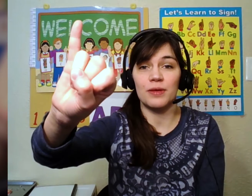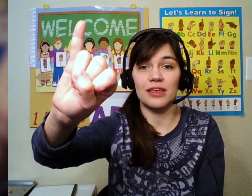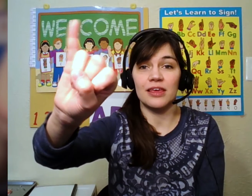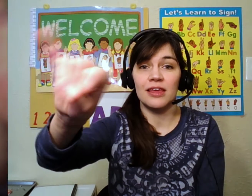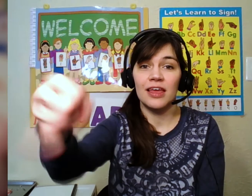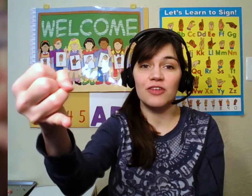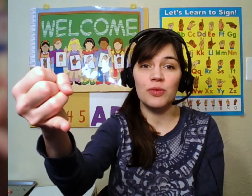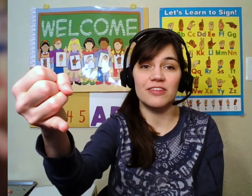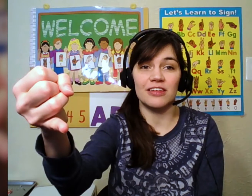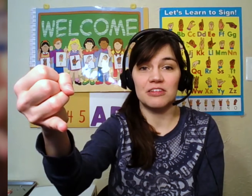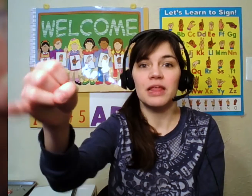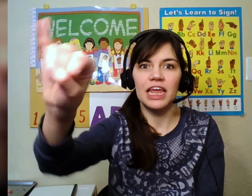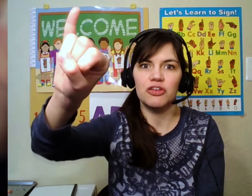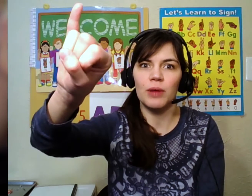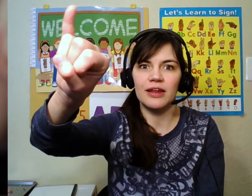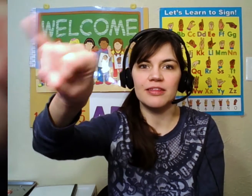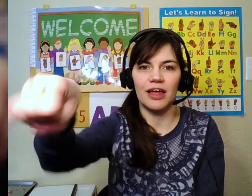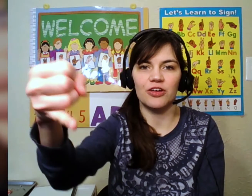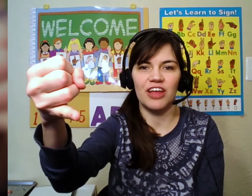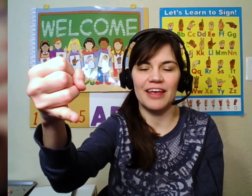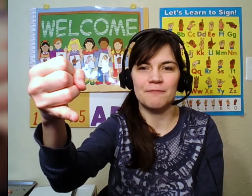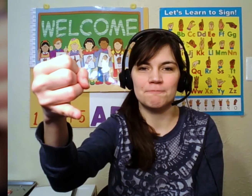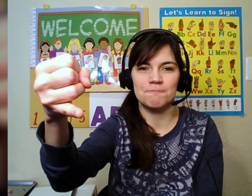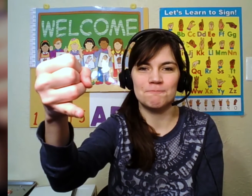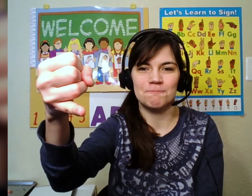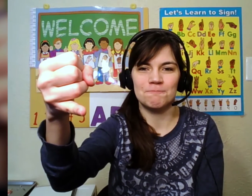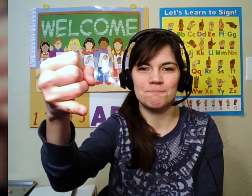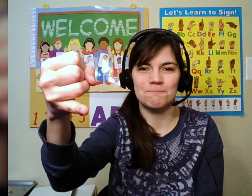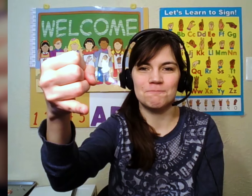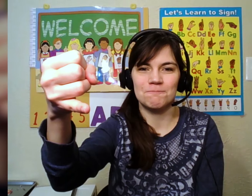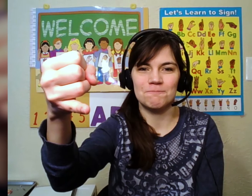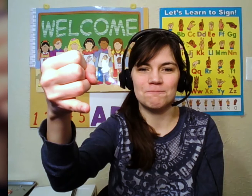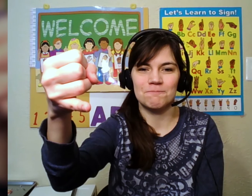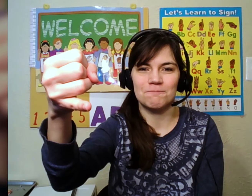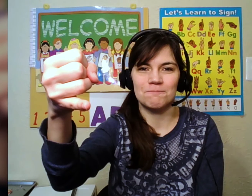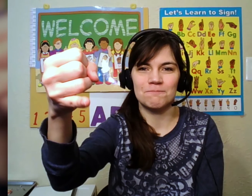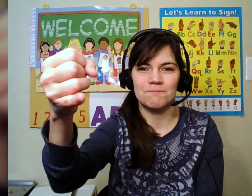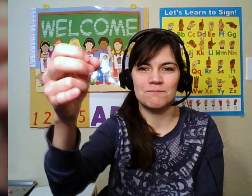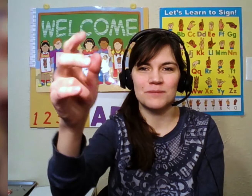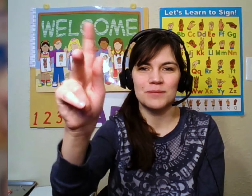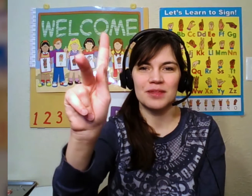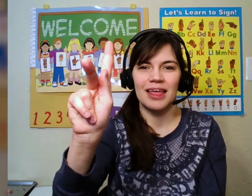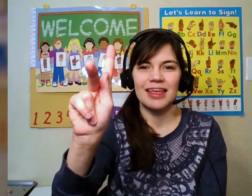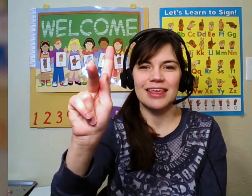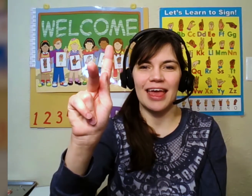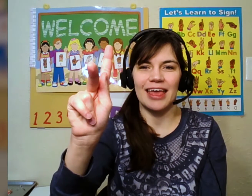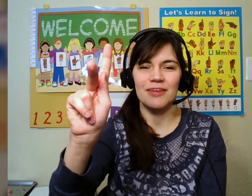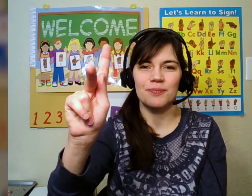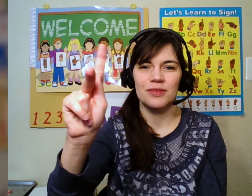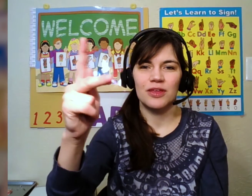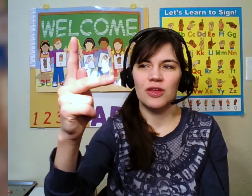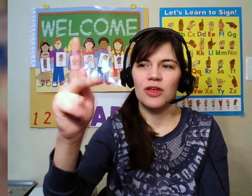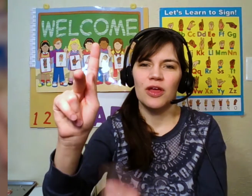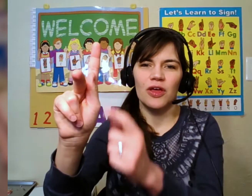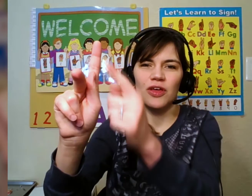take your pinky and twist it like you're writing the letter J. K,